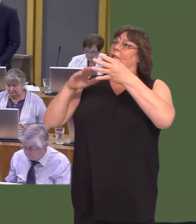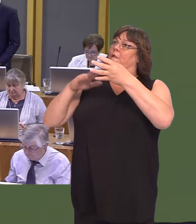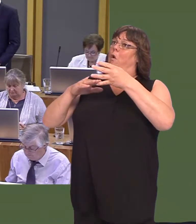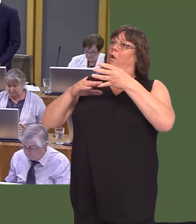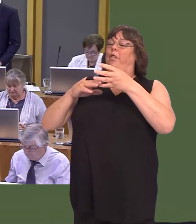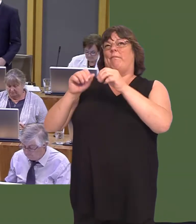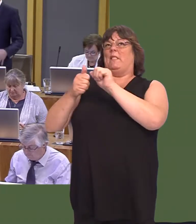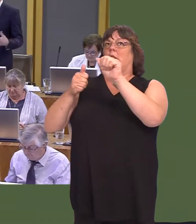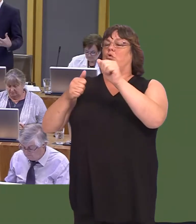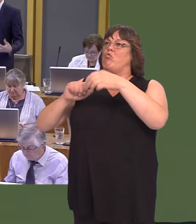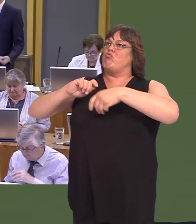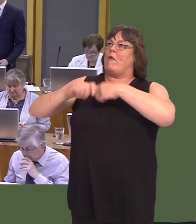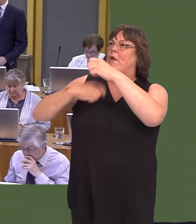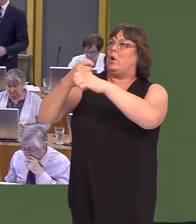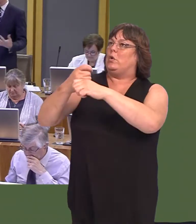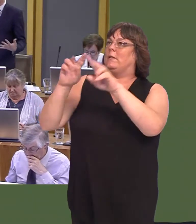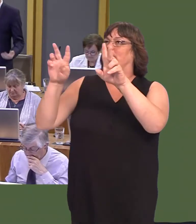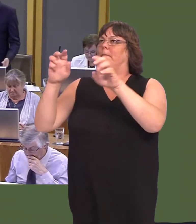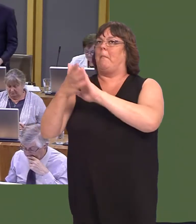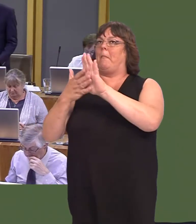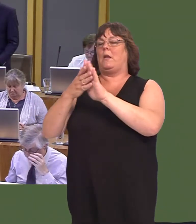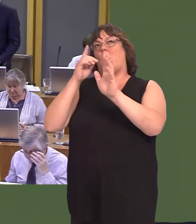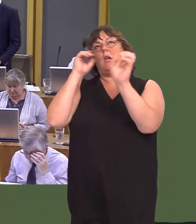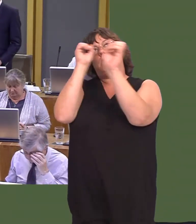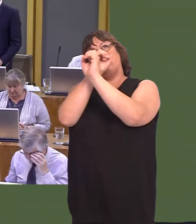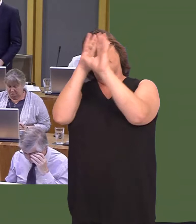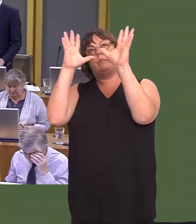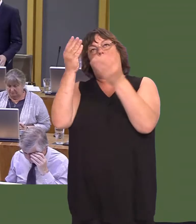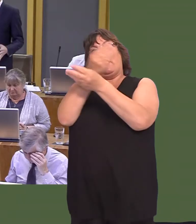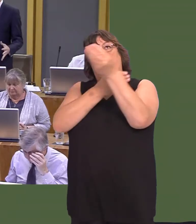revolution does give us an opportunity to reimagine the Welsh economy and make it more